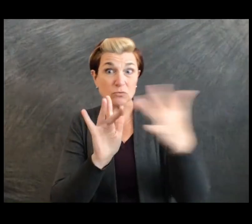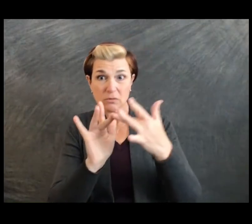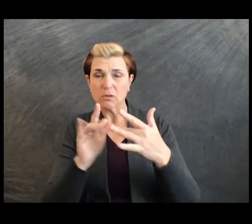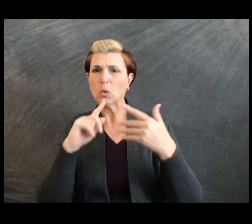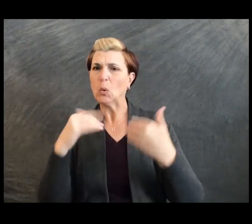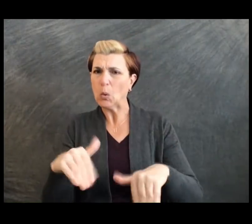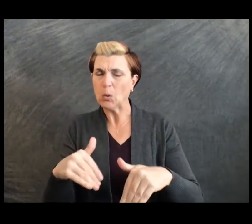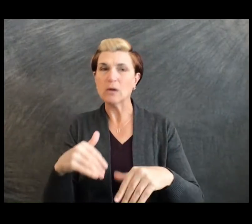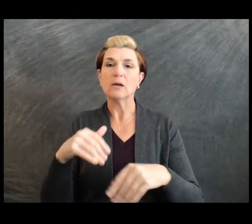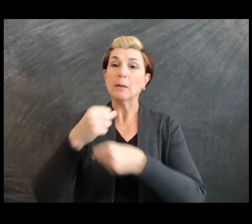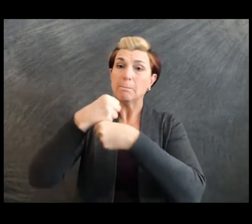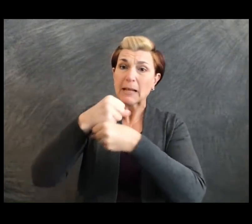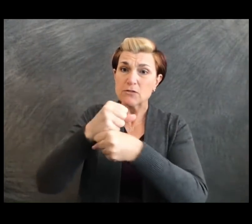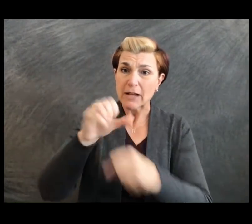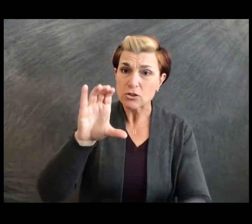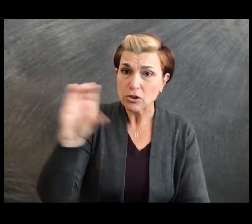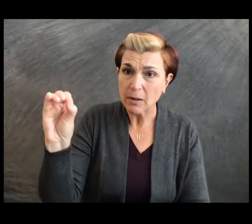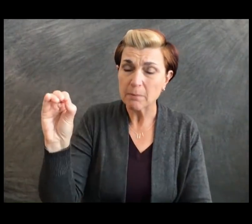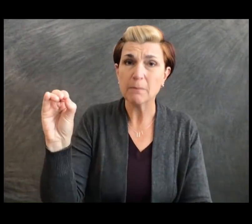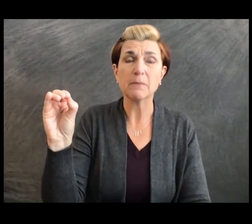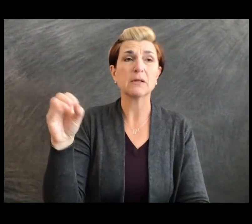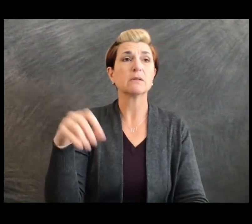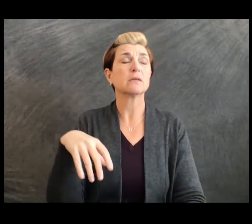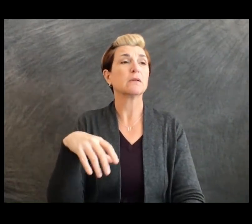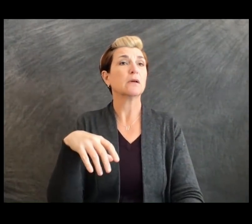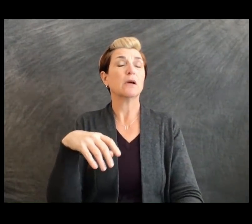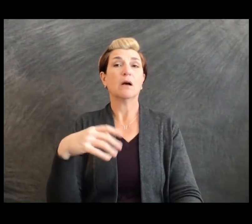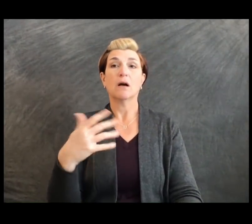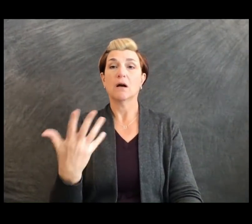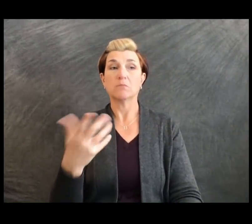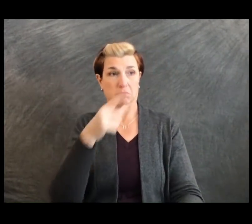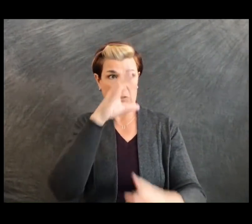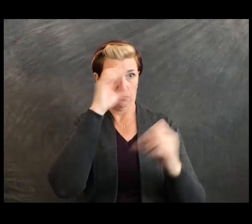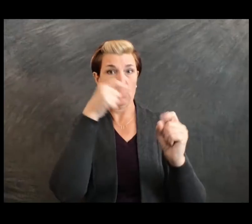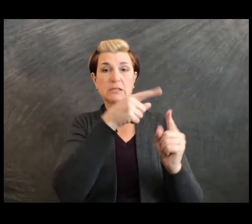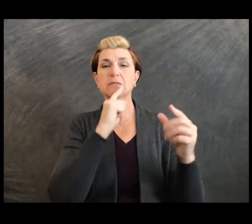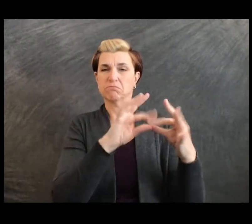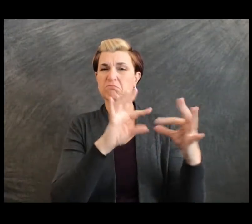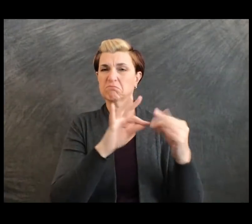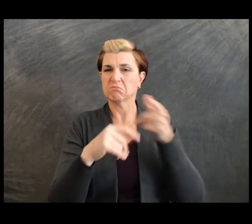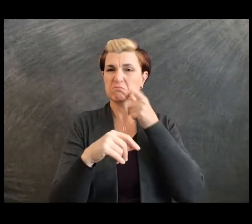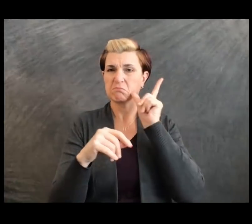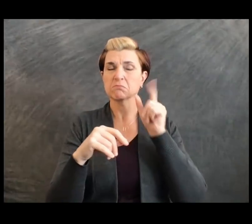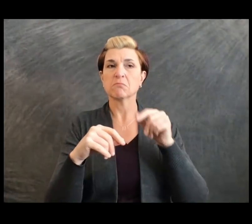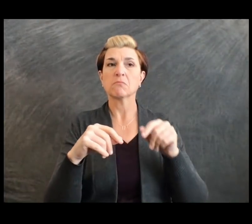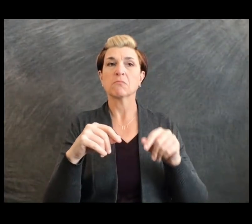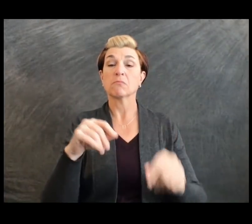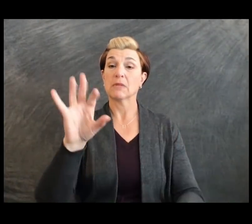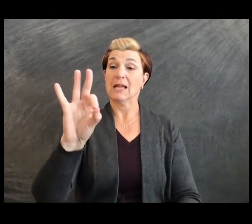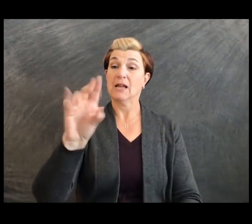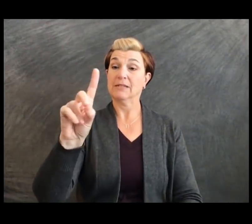yesterday and in fact as the president indicated the FDA in in record time